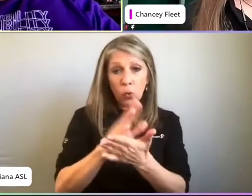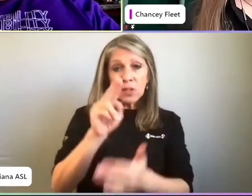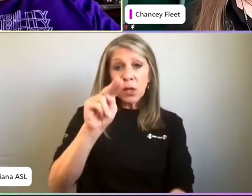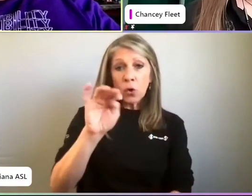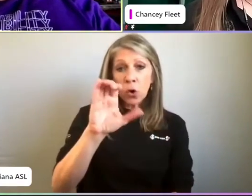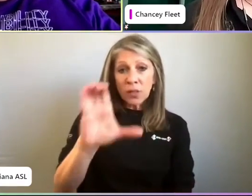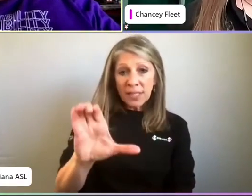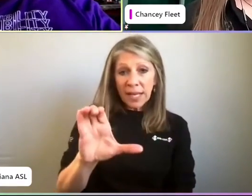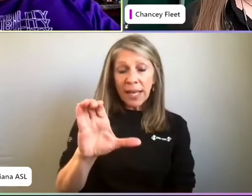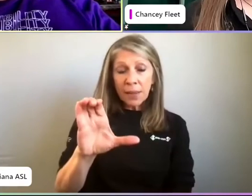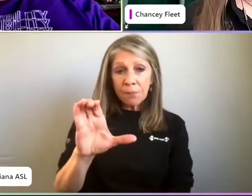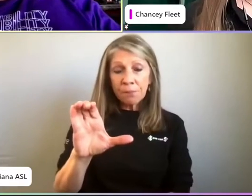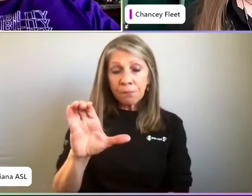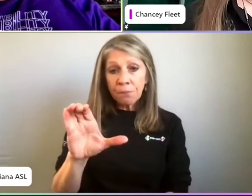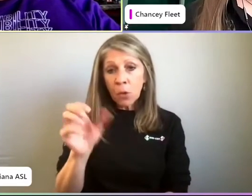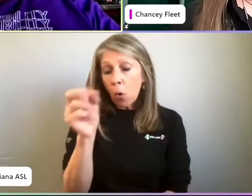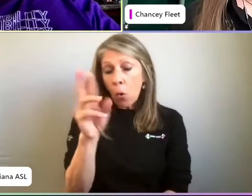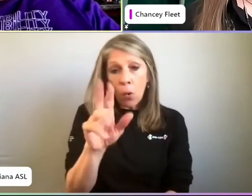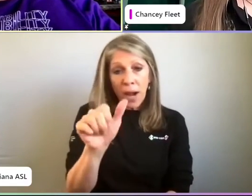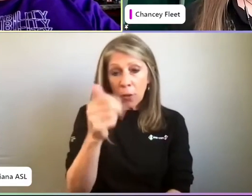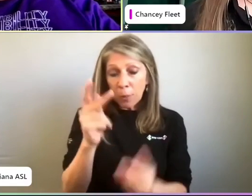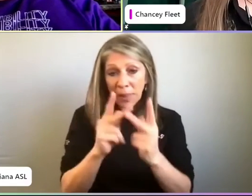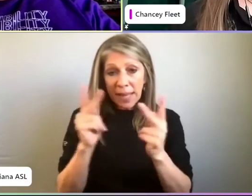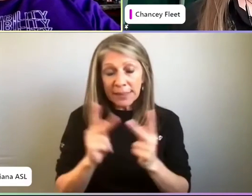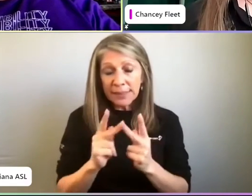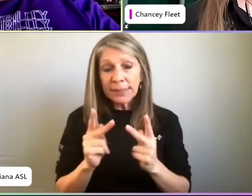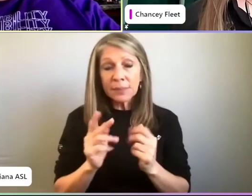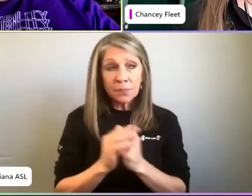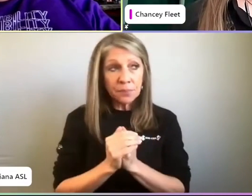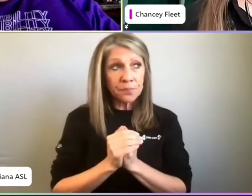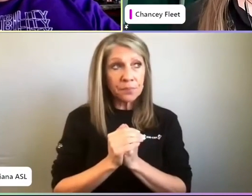[>>] Awesome. Thanks Chancy. Have you all worked with any